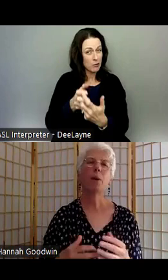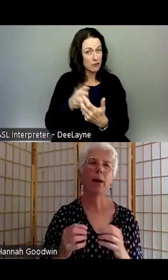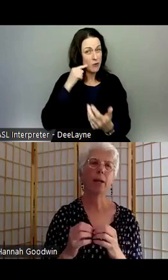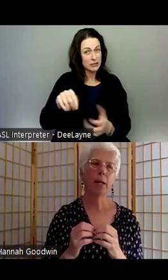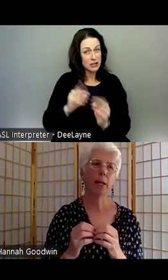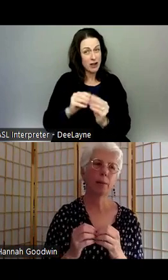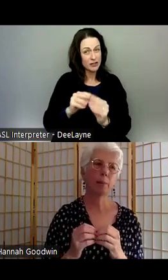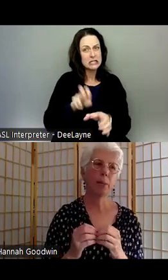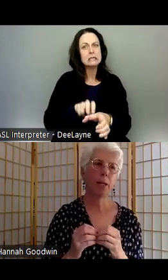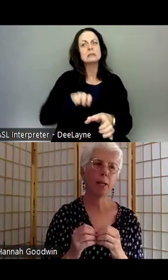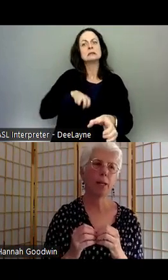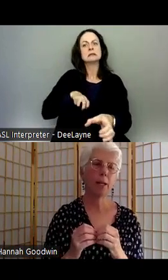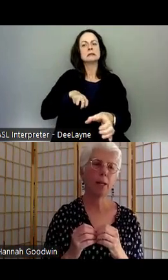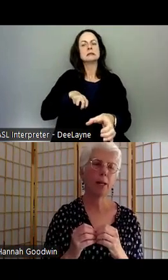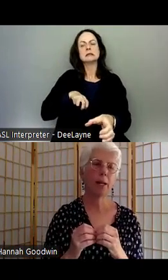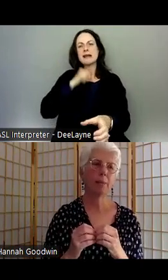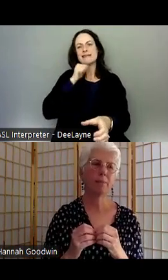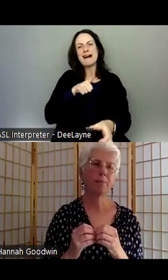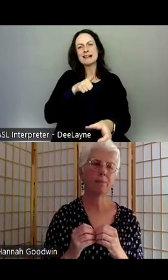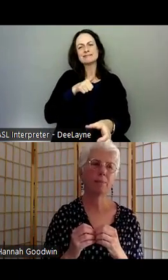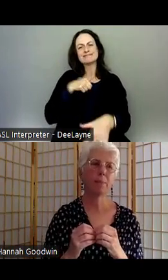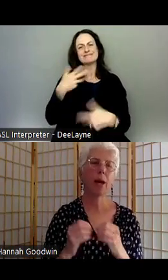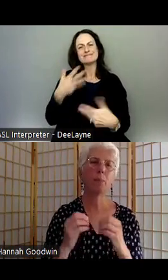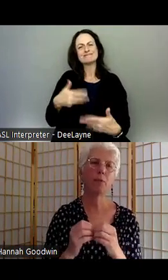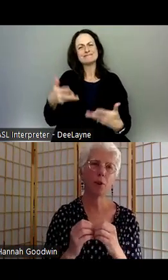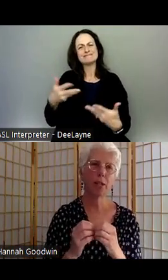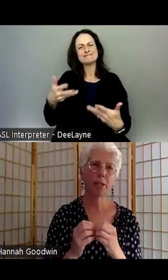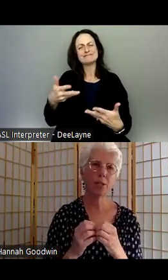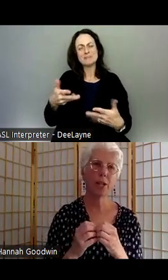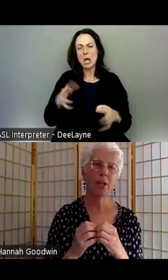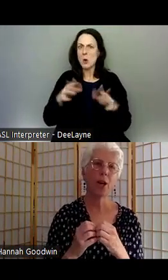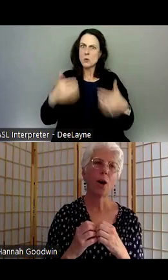from having it be hyper-focused